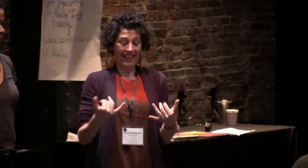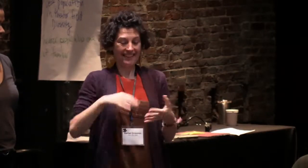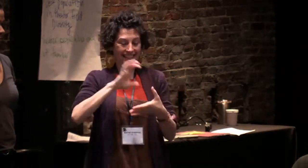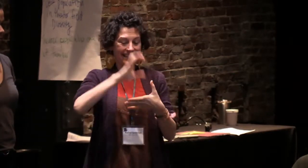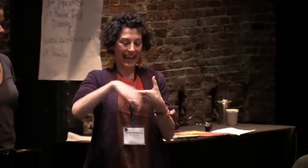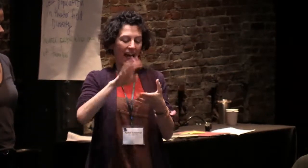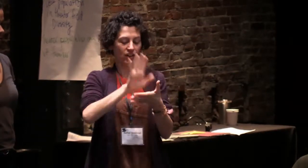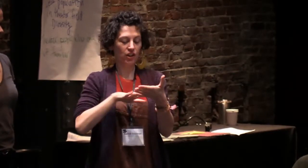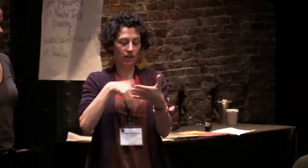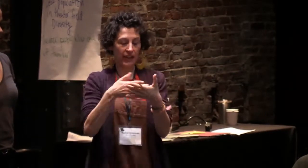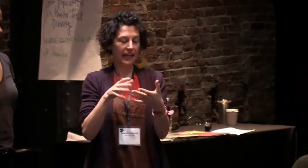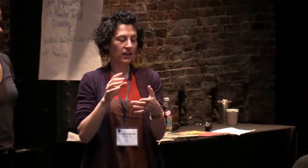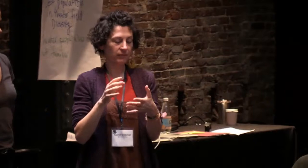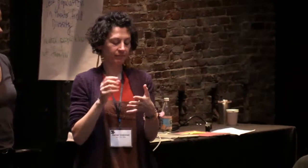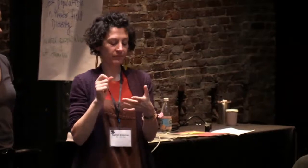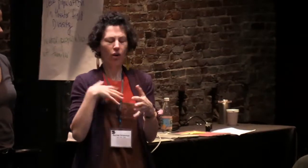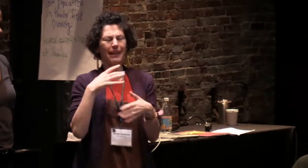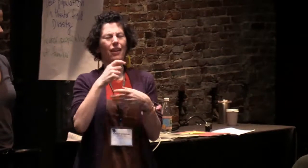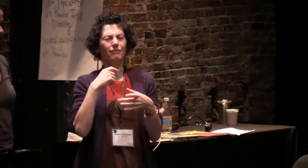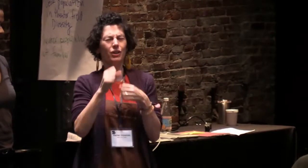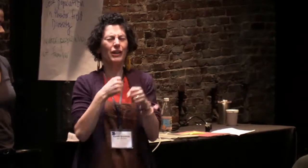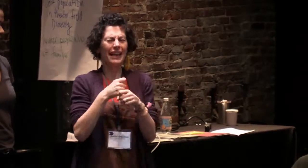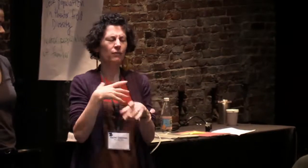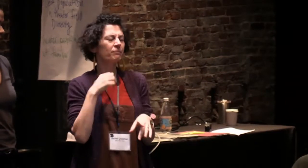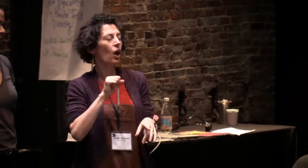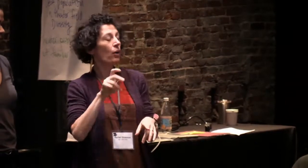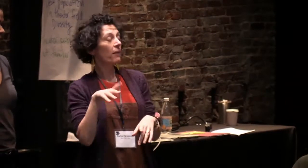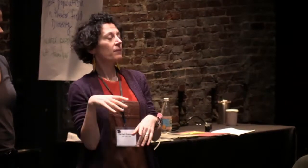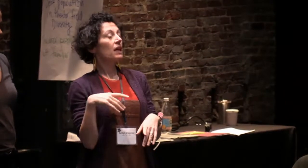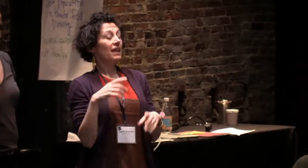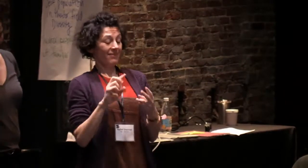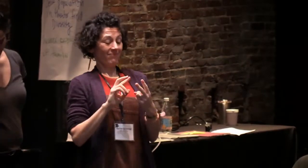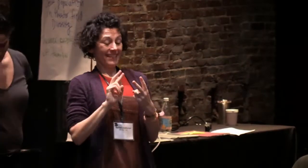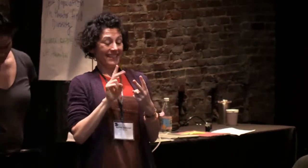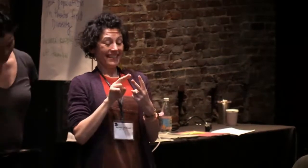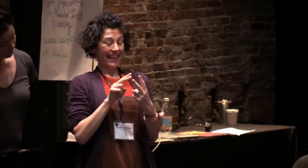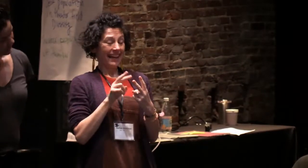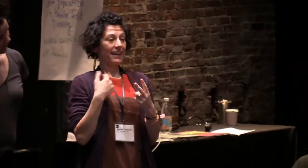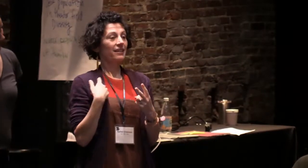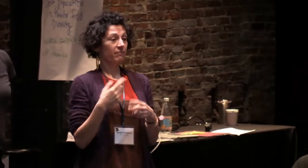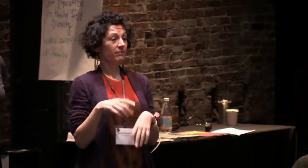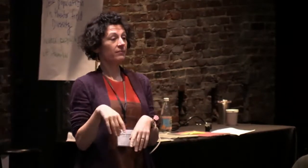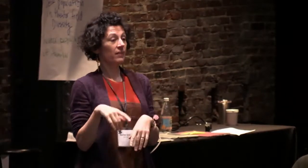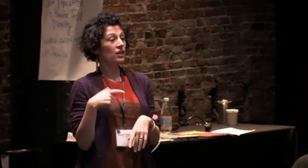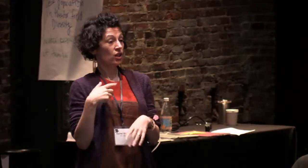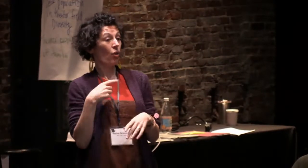Pro track training, I got that on my schedule. Pro tactile.